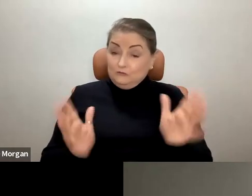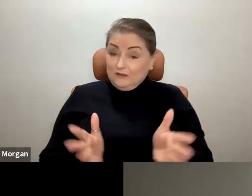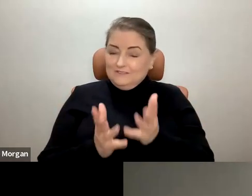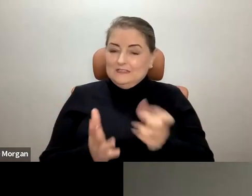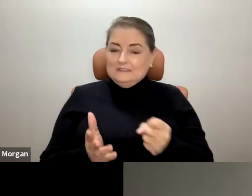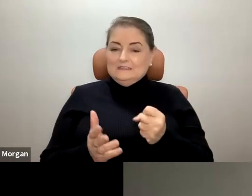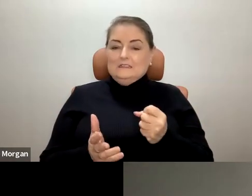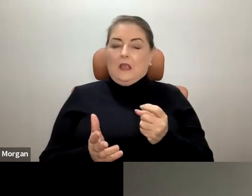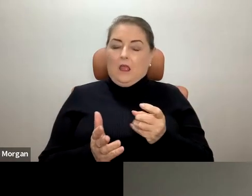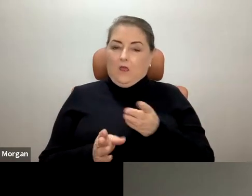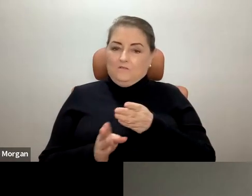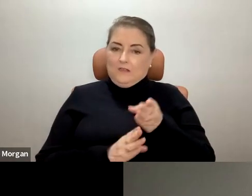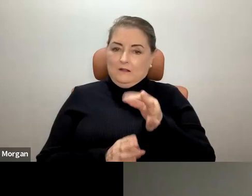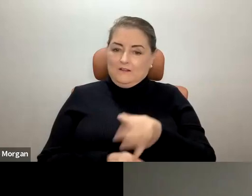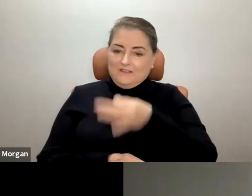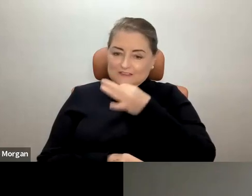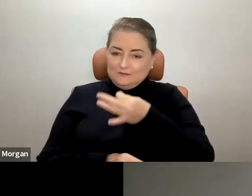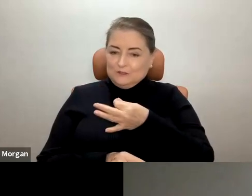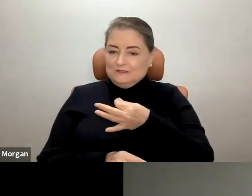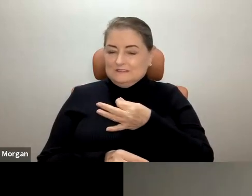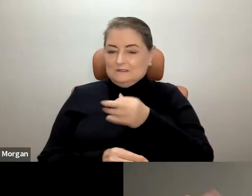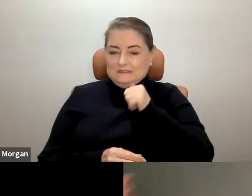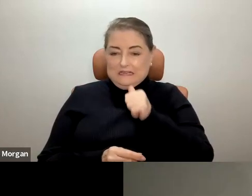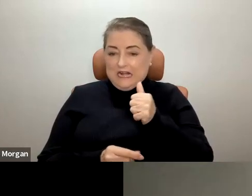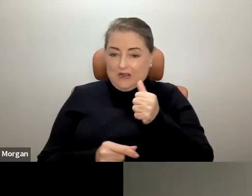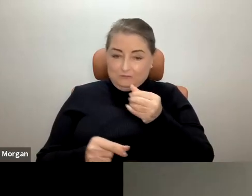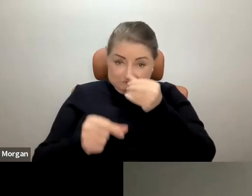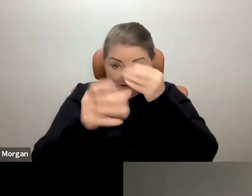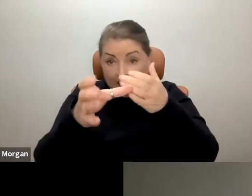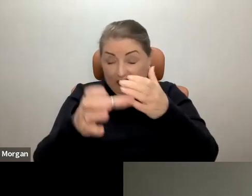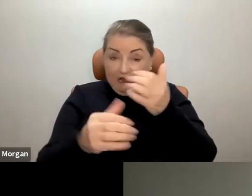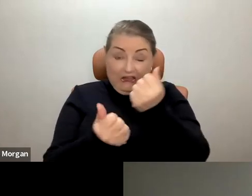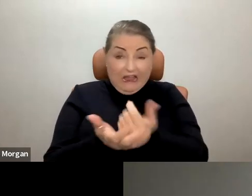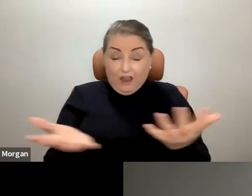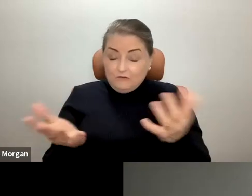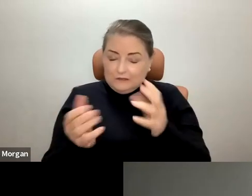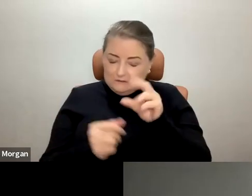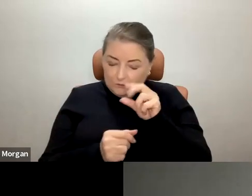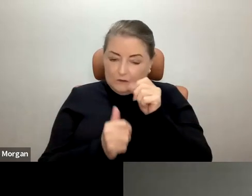experts, on very, like, not experts on everything accessibility, but like, each person has a little bit of